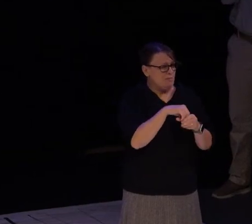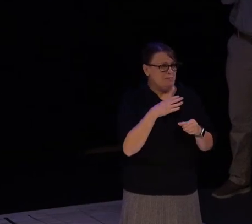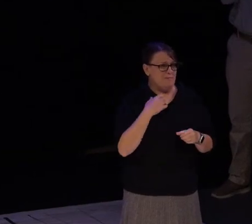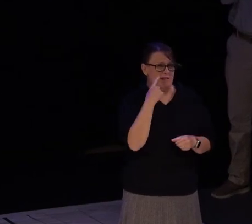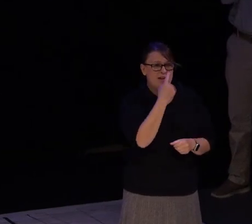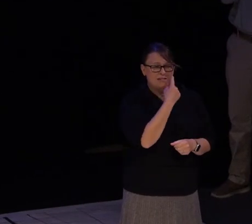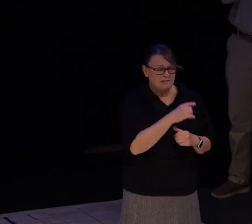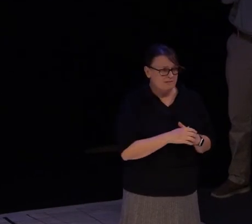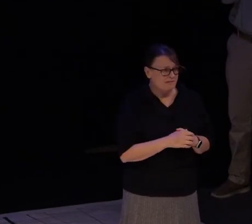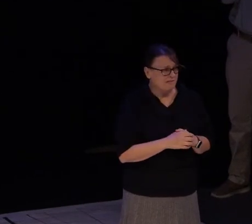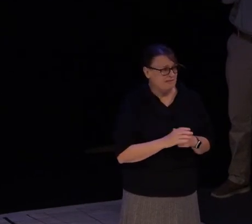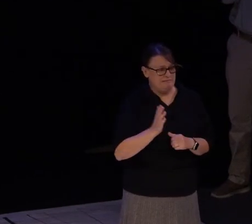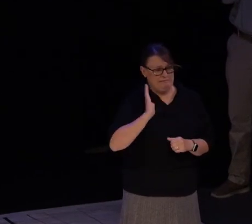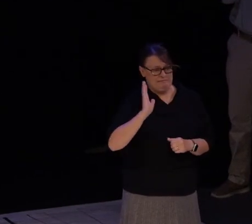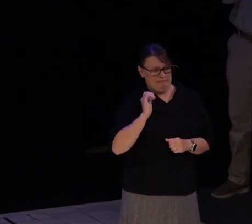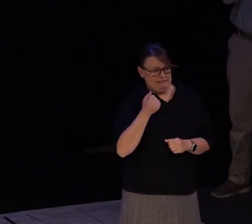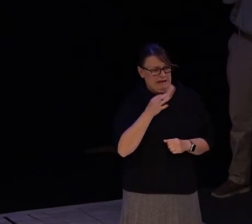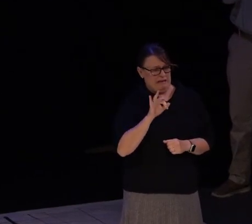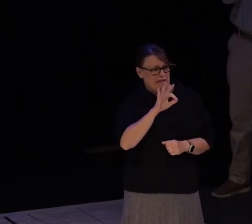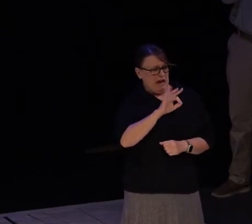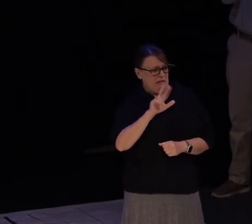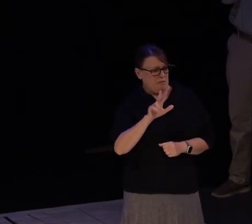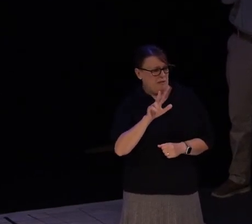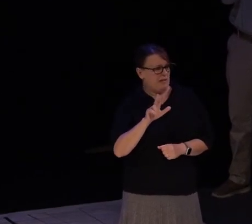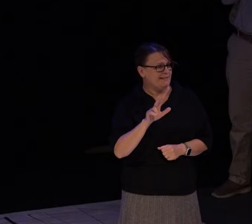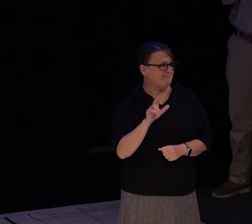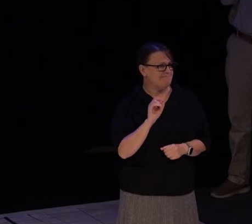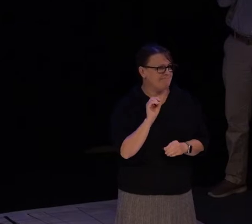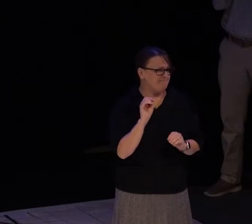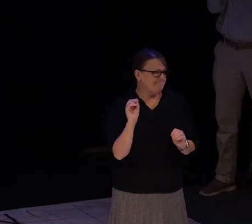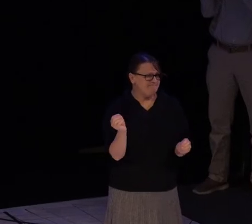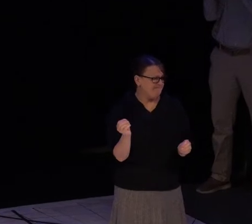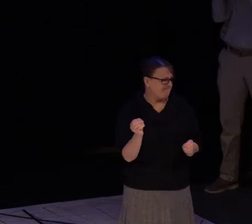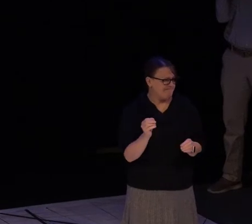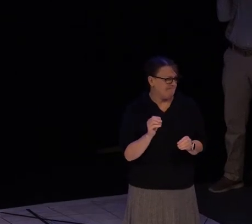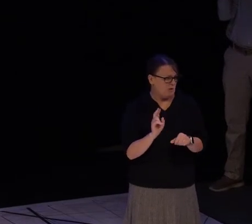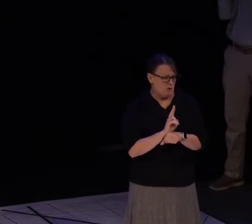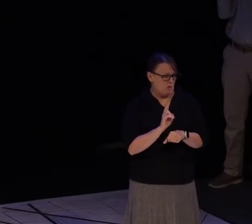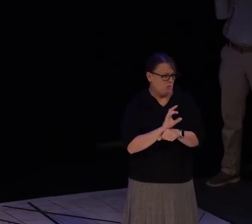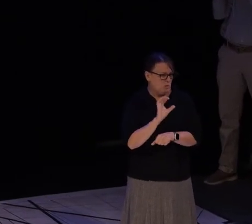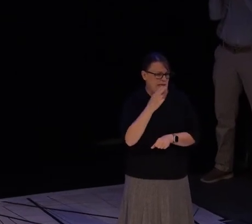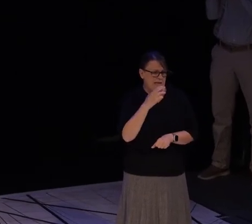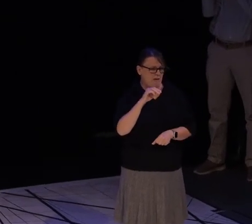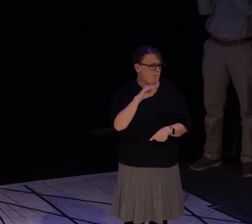Now back in 1993, they didn't treat Retinoblastoma with chemotherapy.